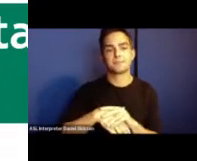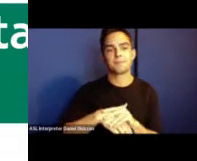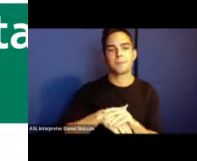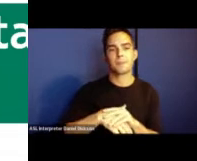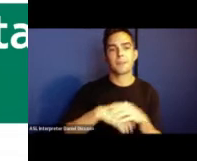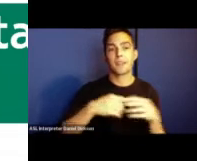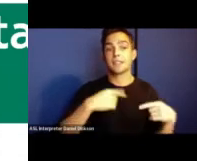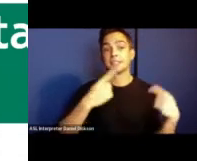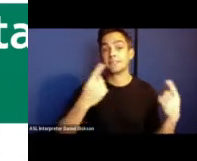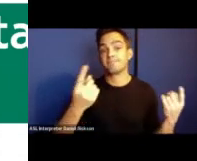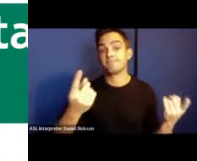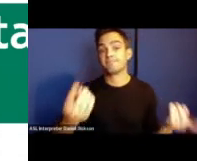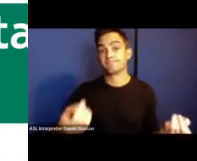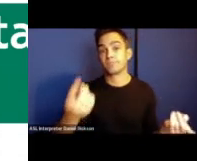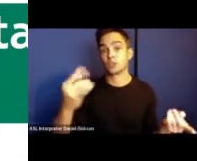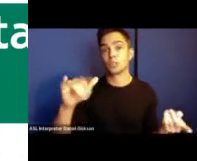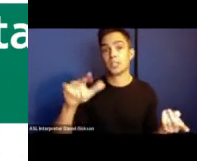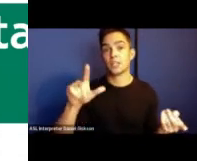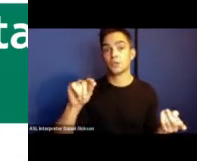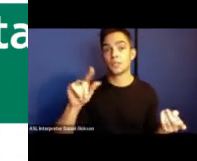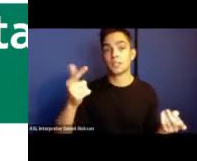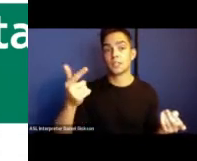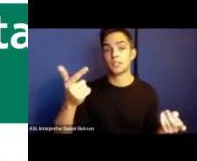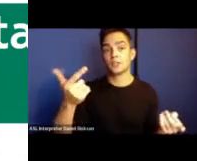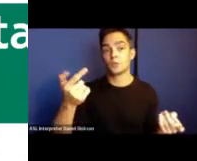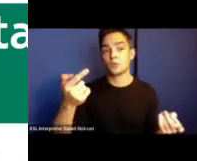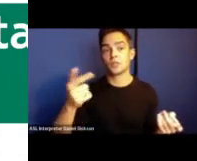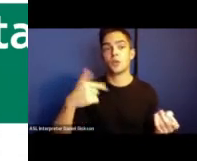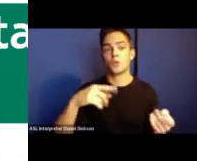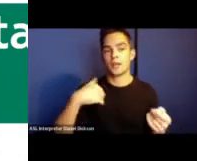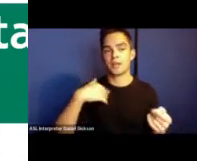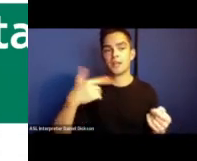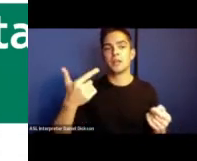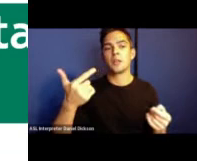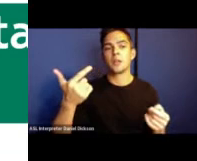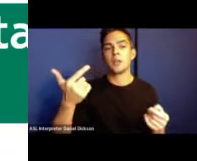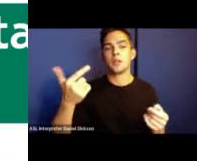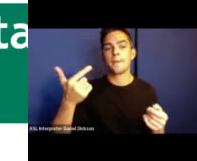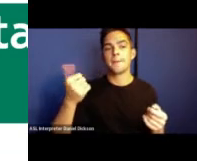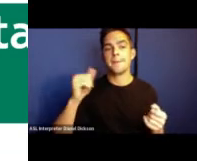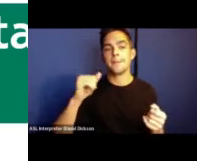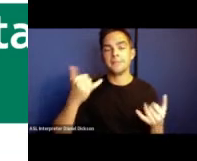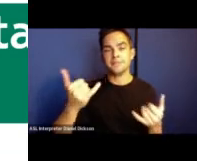July, July 29th of 2021, we had 21. Actually, today, we have 21